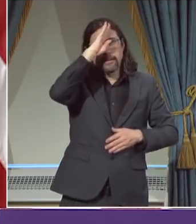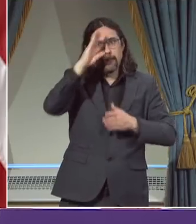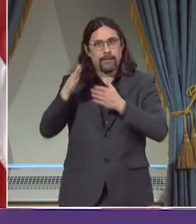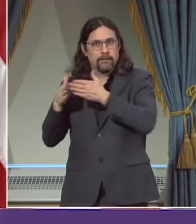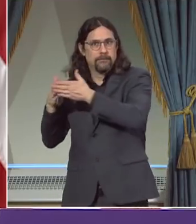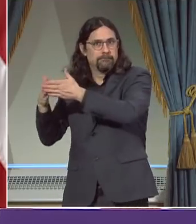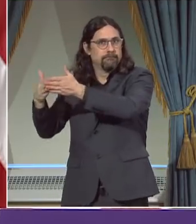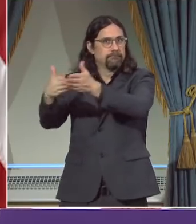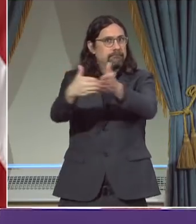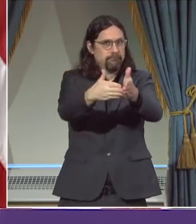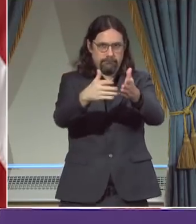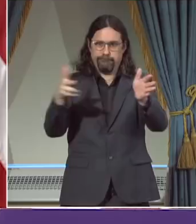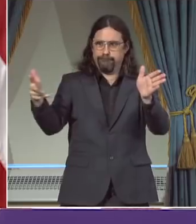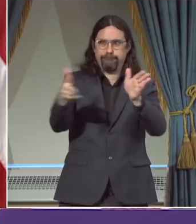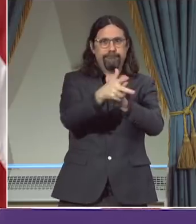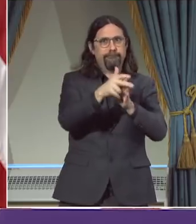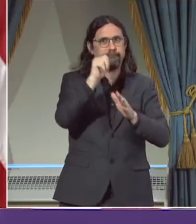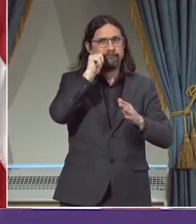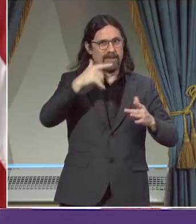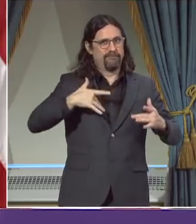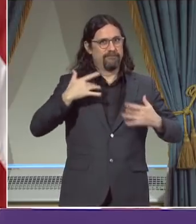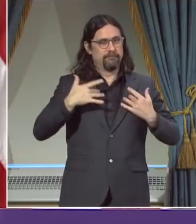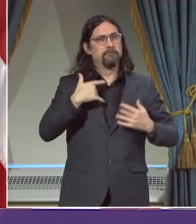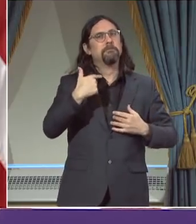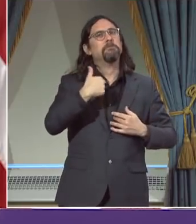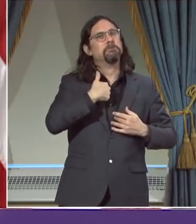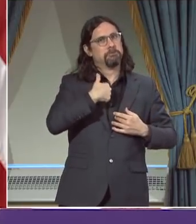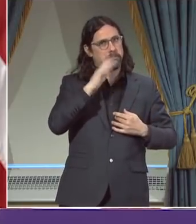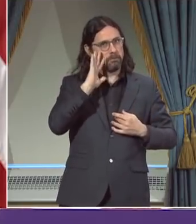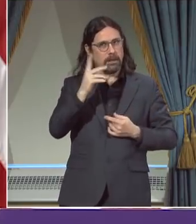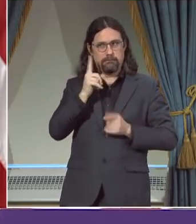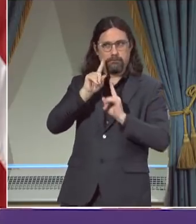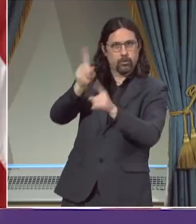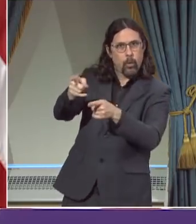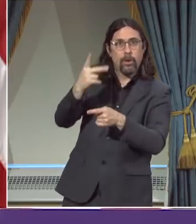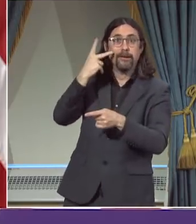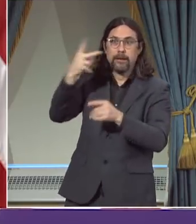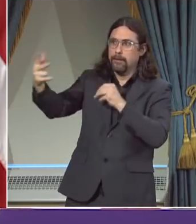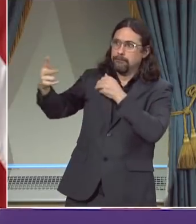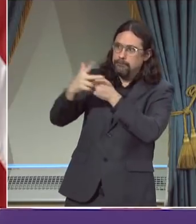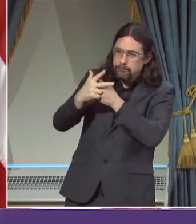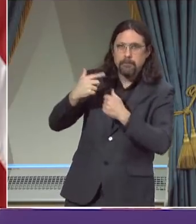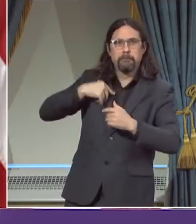GREETING EVERYONE WHO'S MAKING THIS POPT. I WANT TO THANK OURO CLALEGU ES